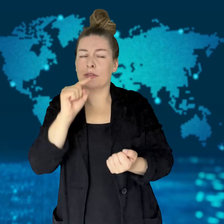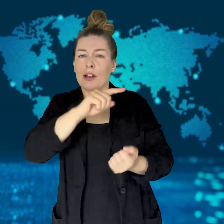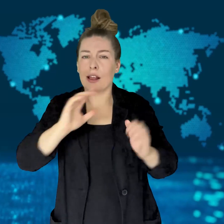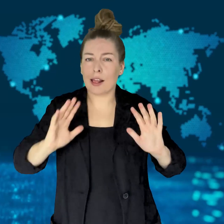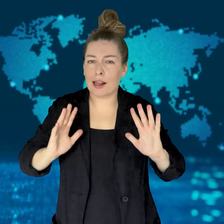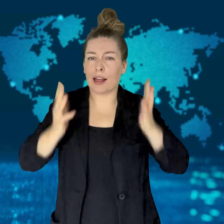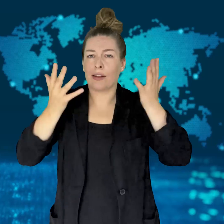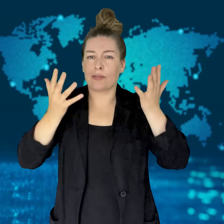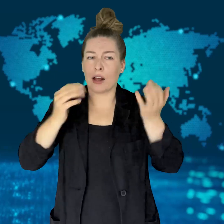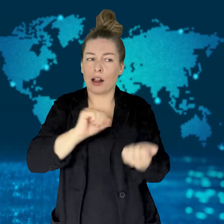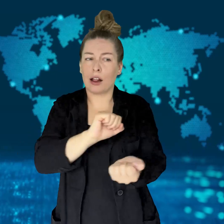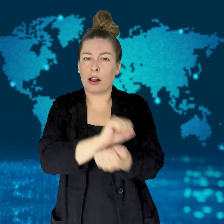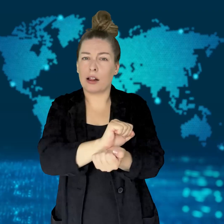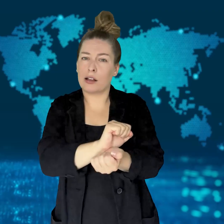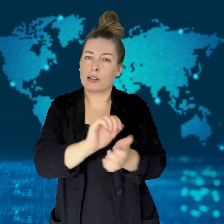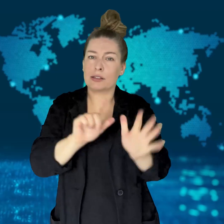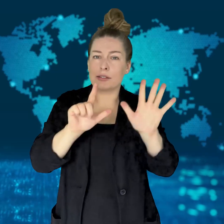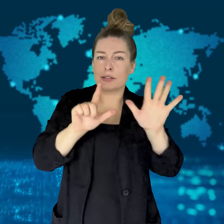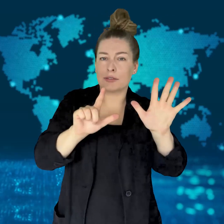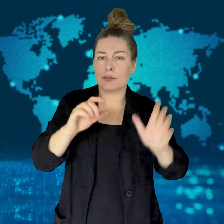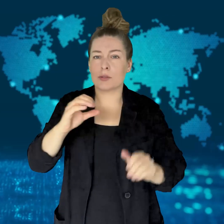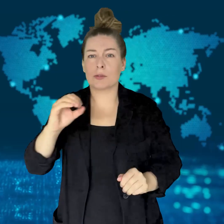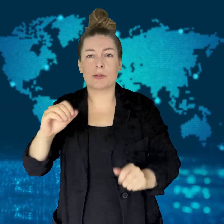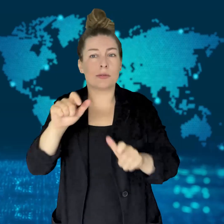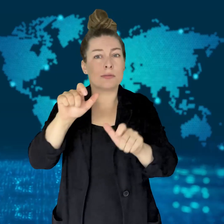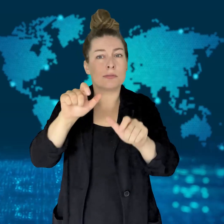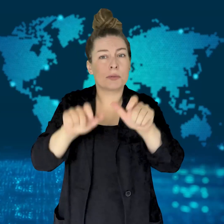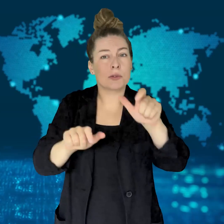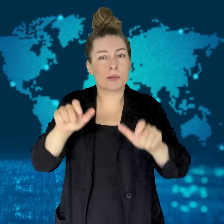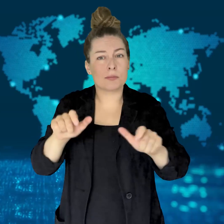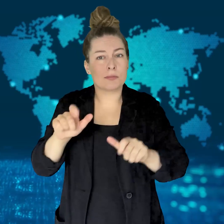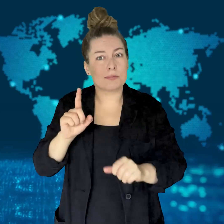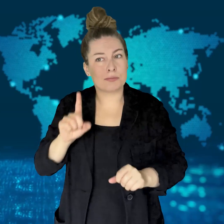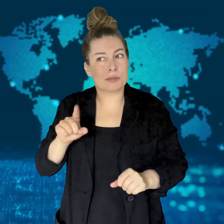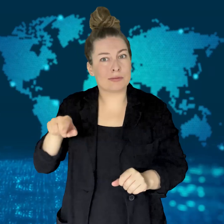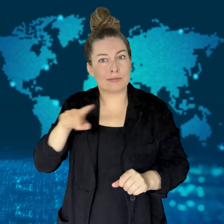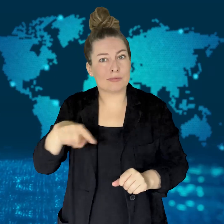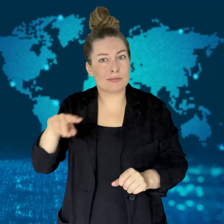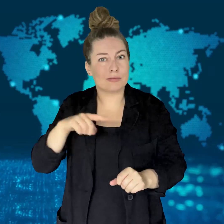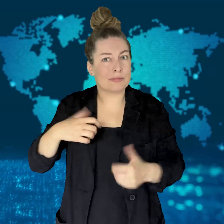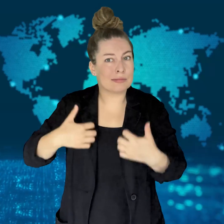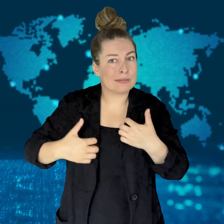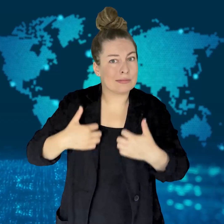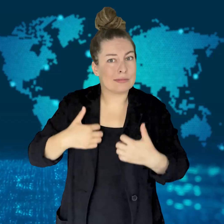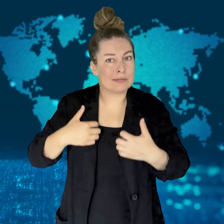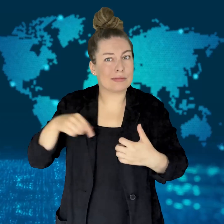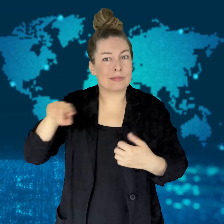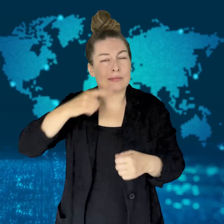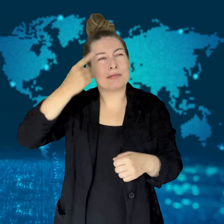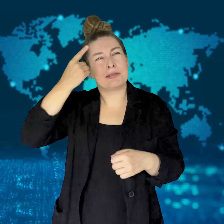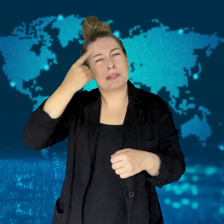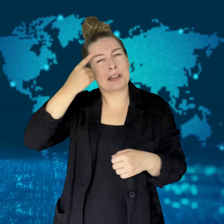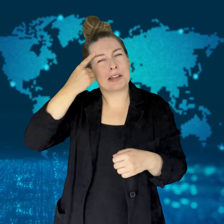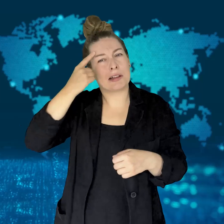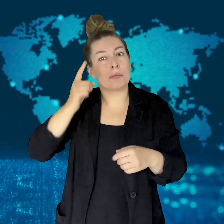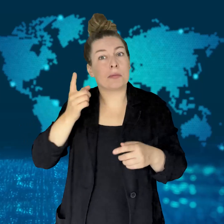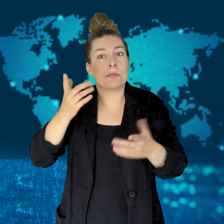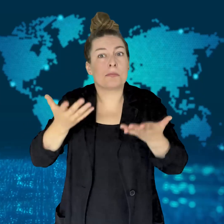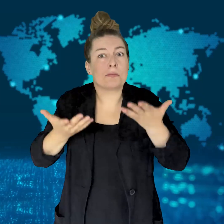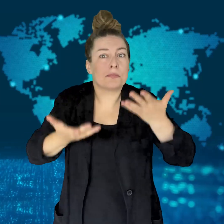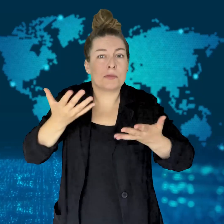Israel believed at least 70 were alive, but there is